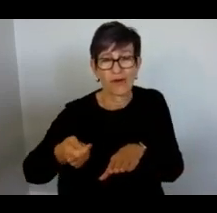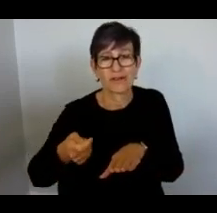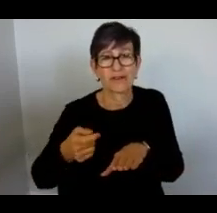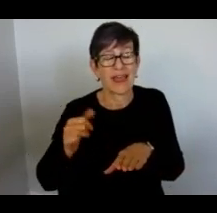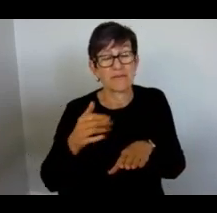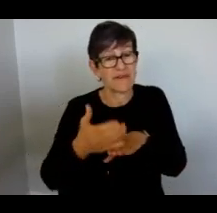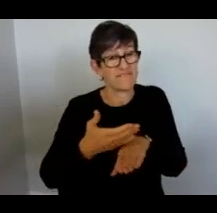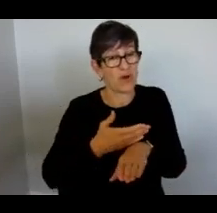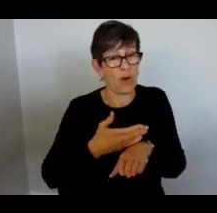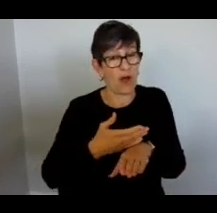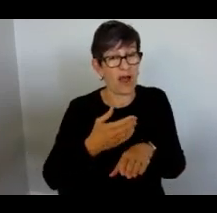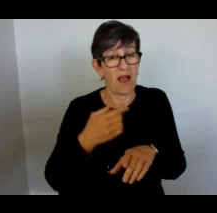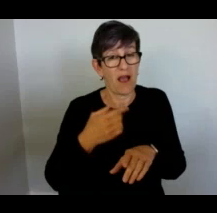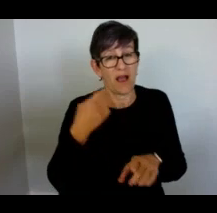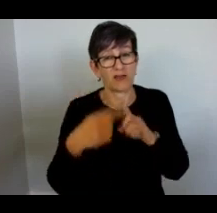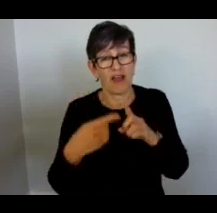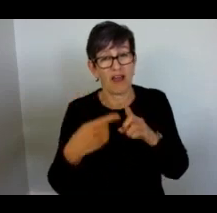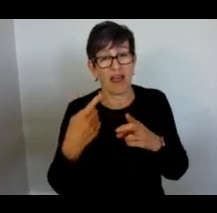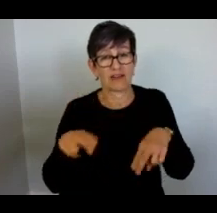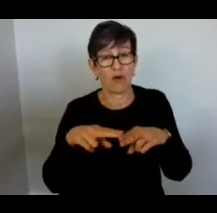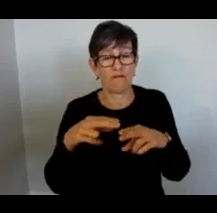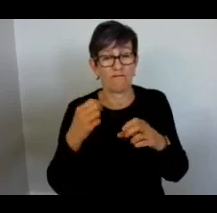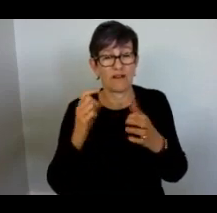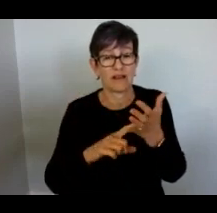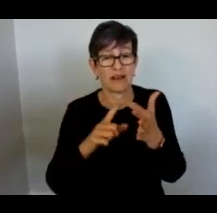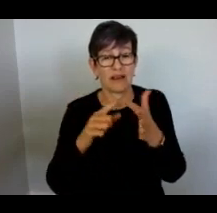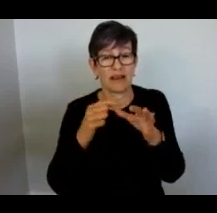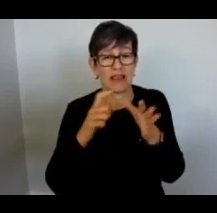made in making that referral for your client because there might be something that we can